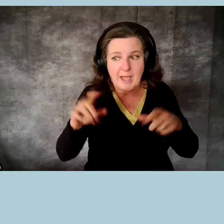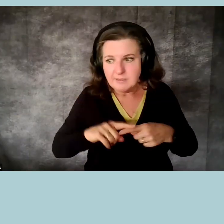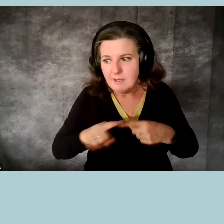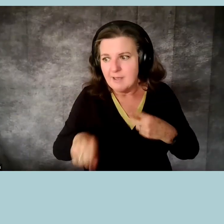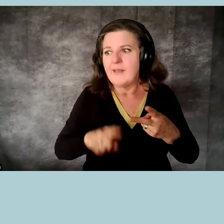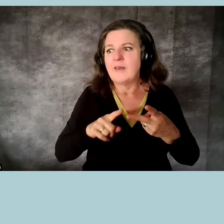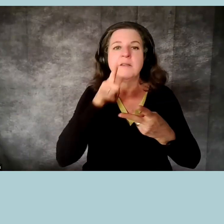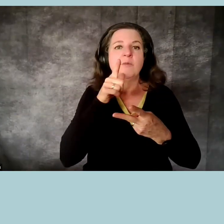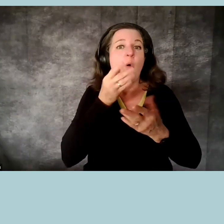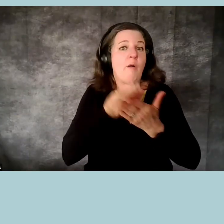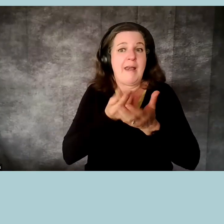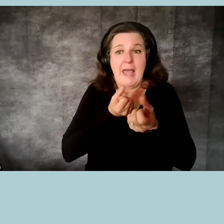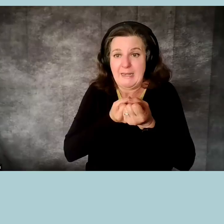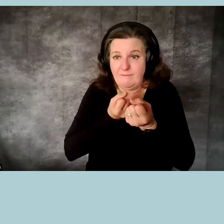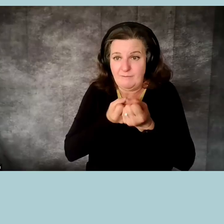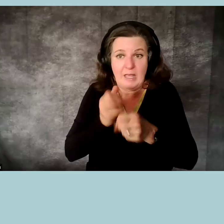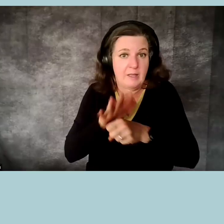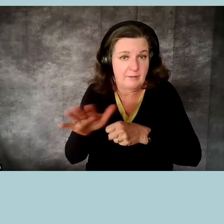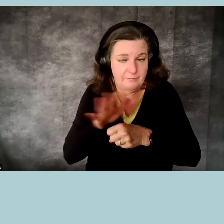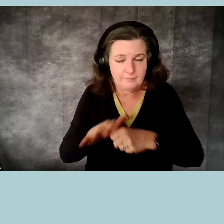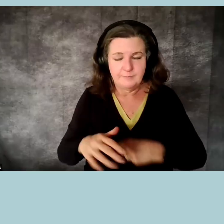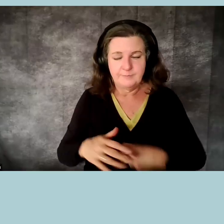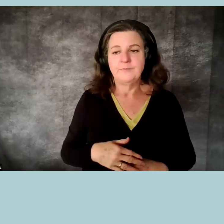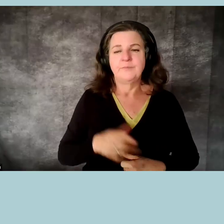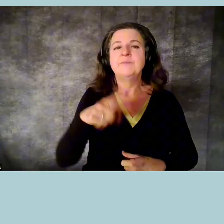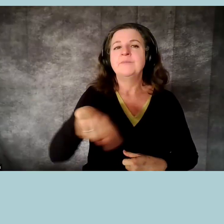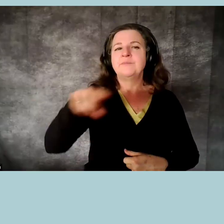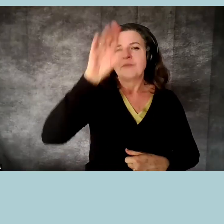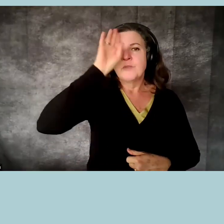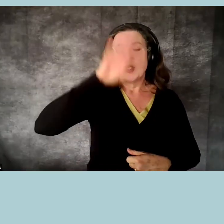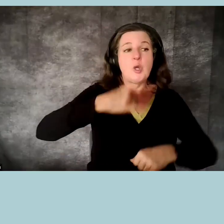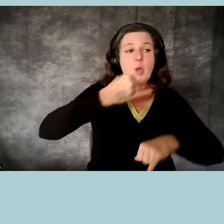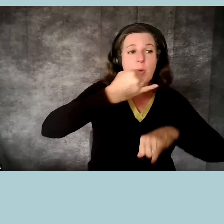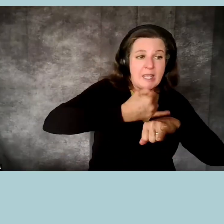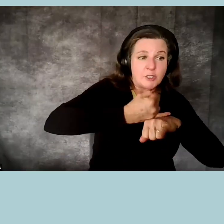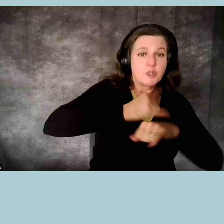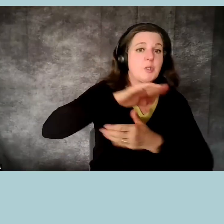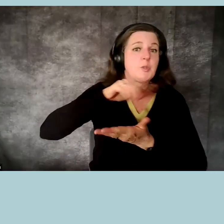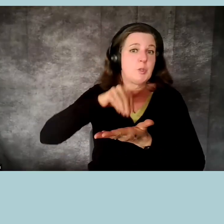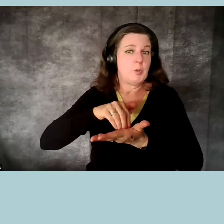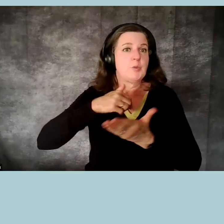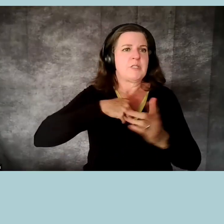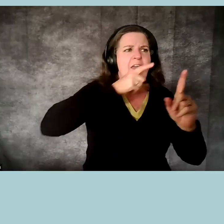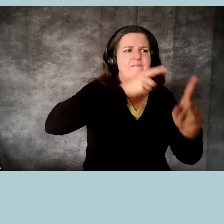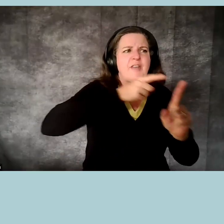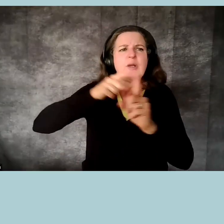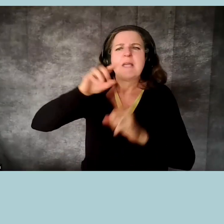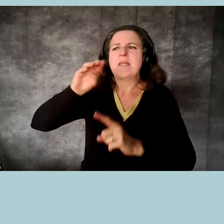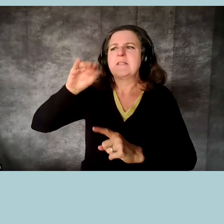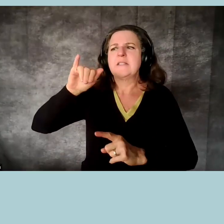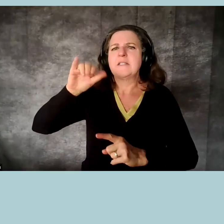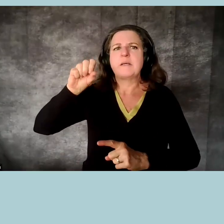So as many of you know, institutes and centers have mission areas that are very specific. And And so if you want to get funded,